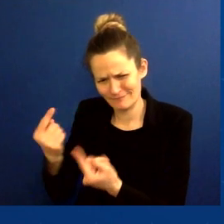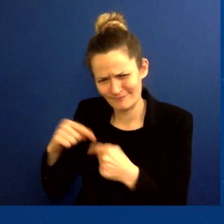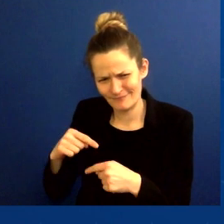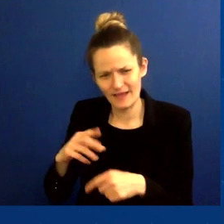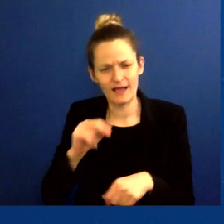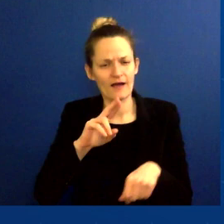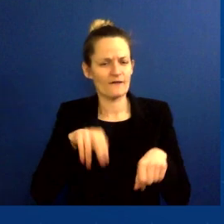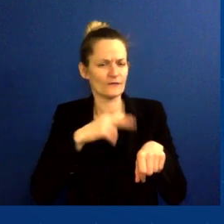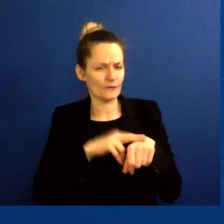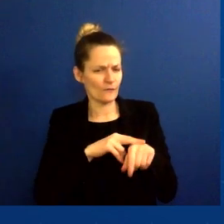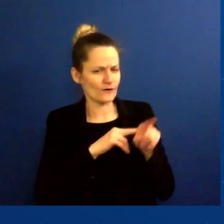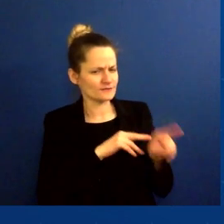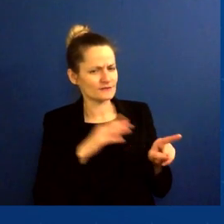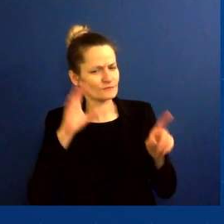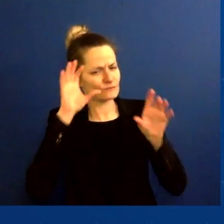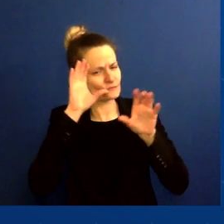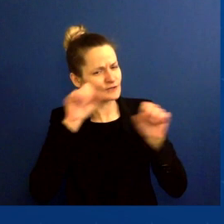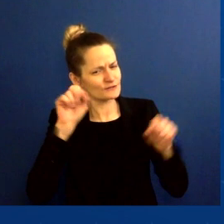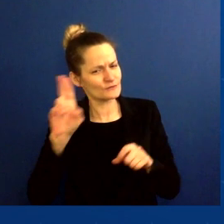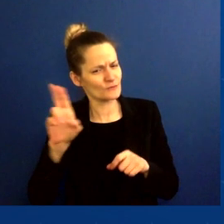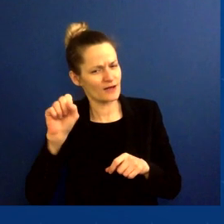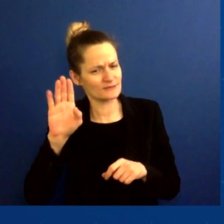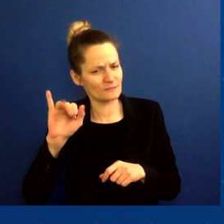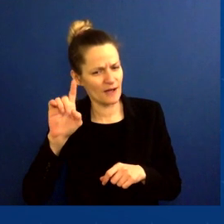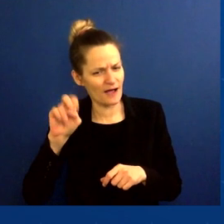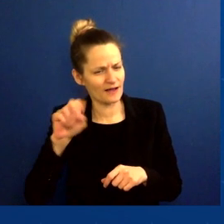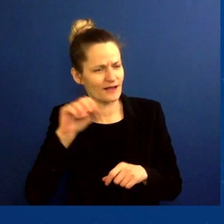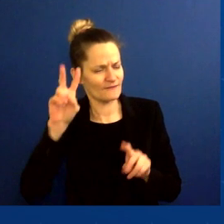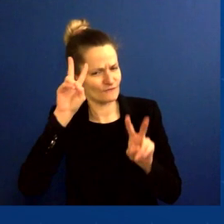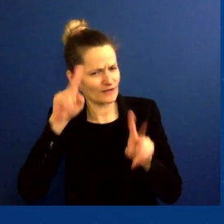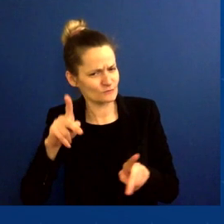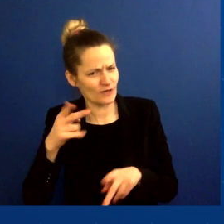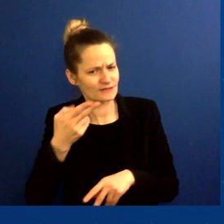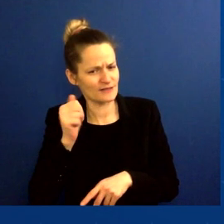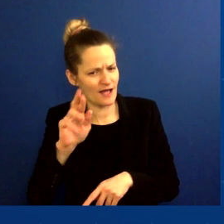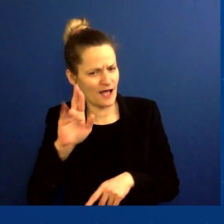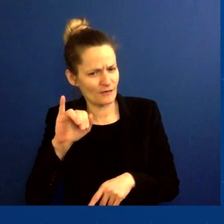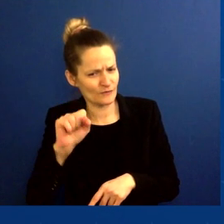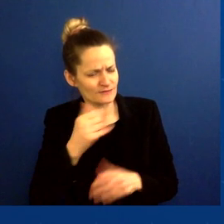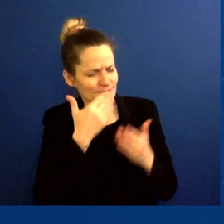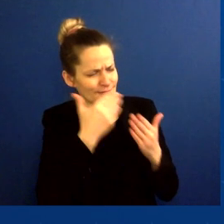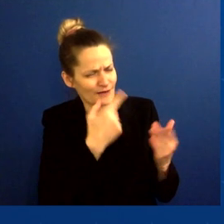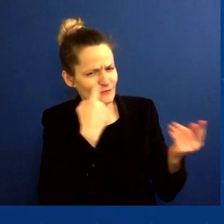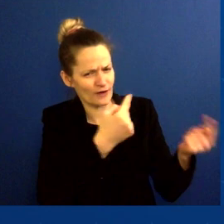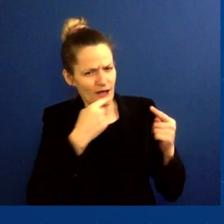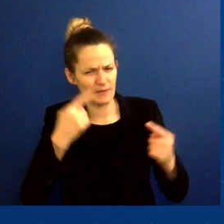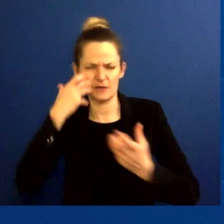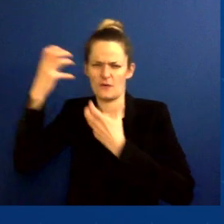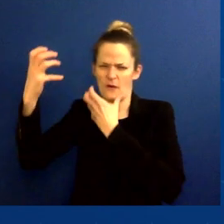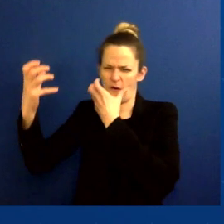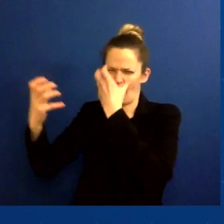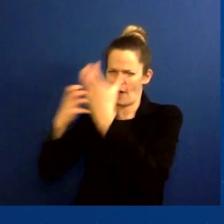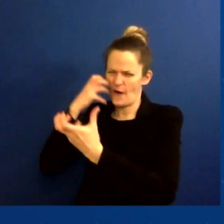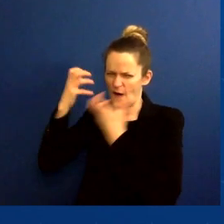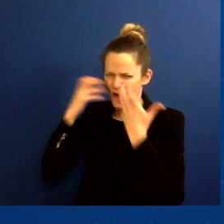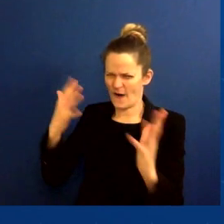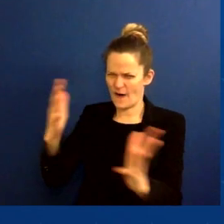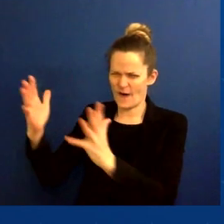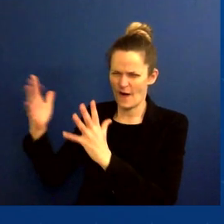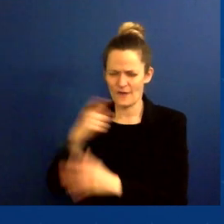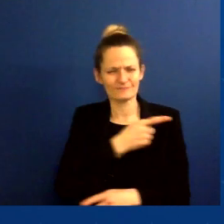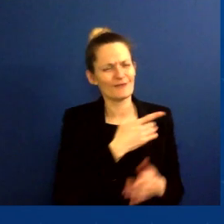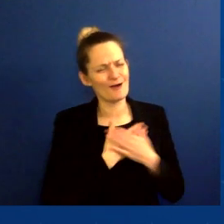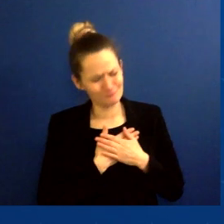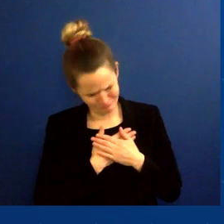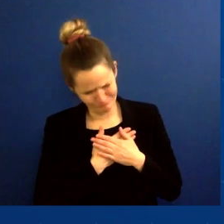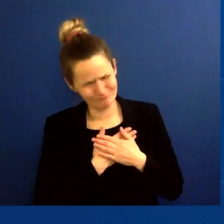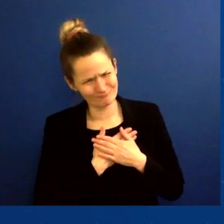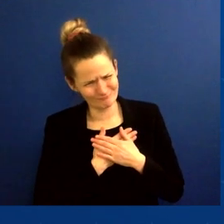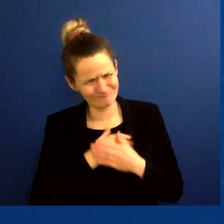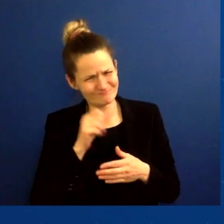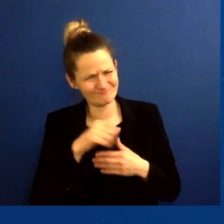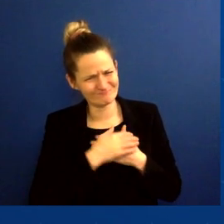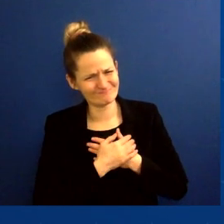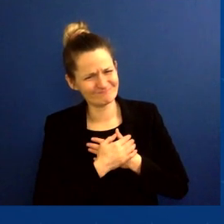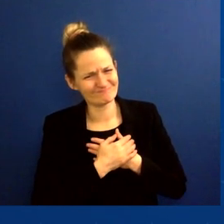Thank you for being with us today.